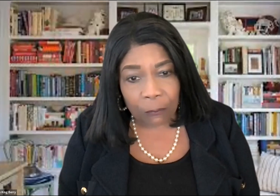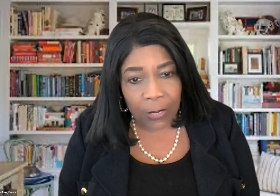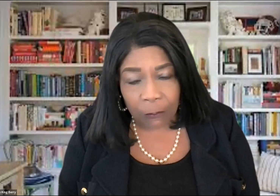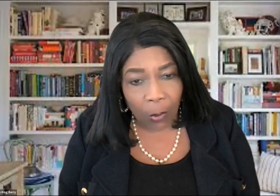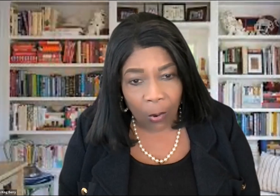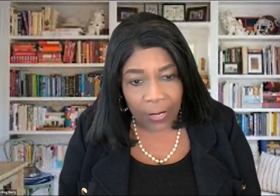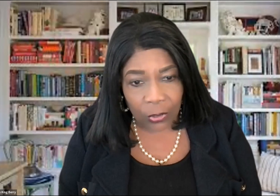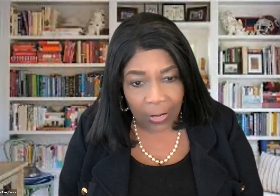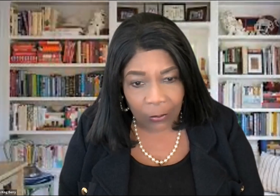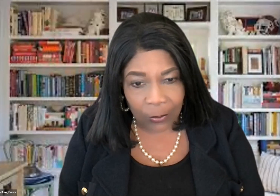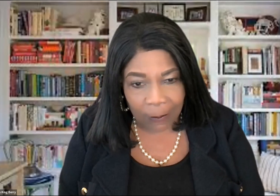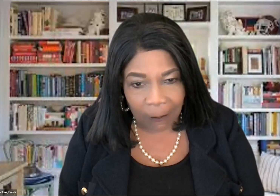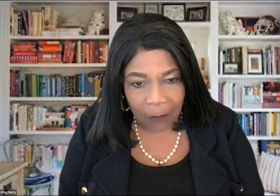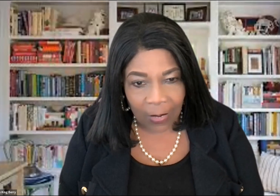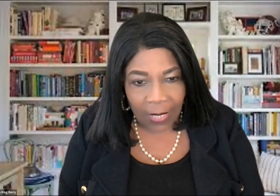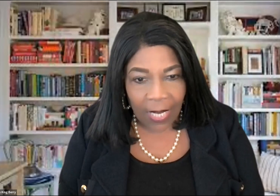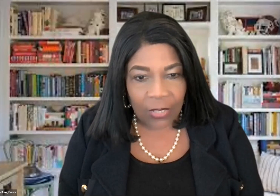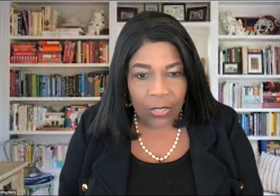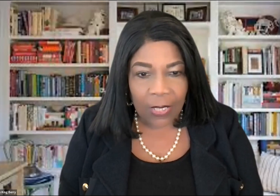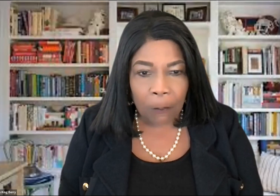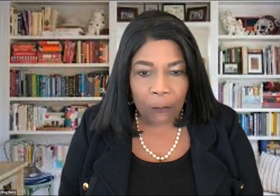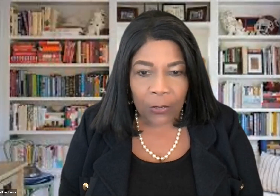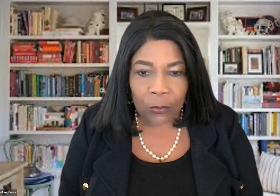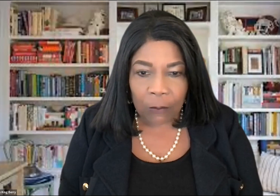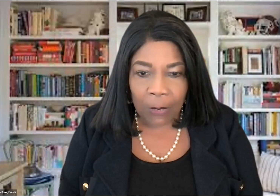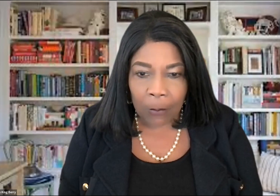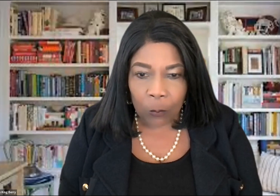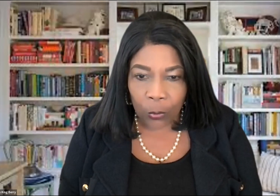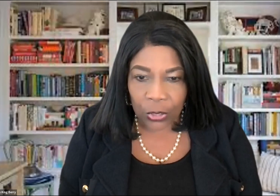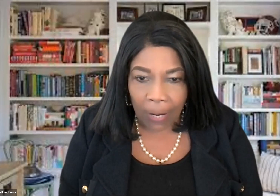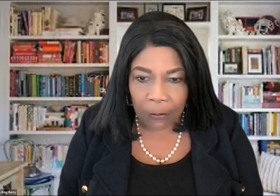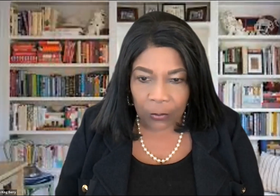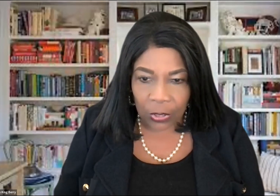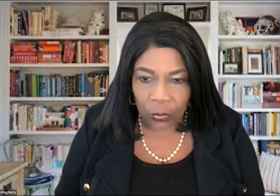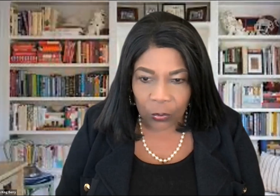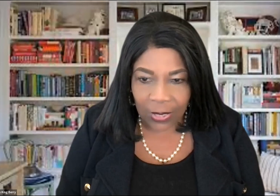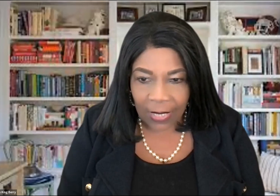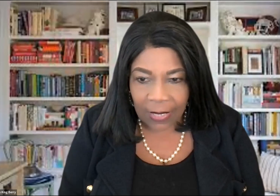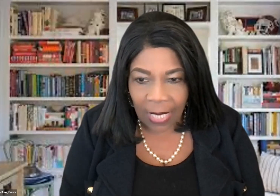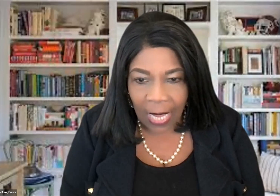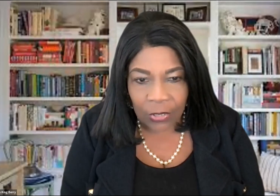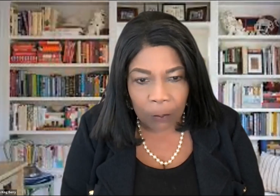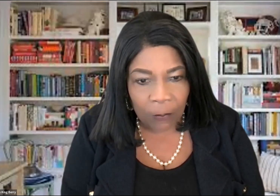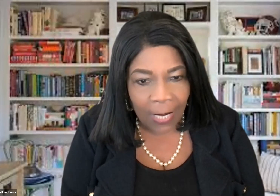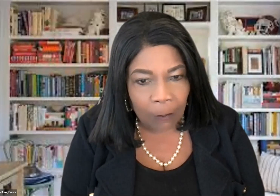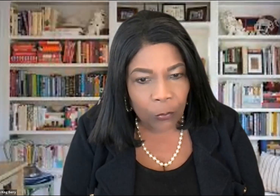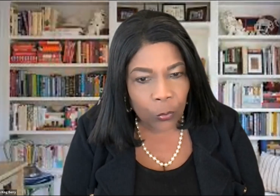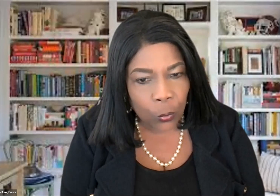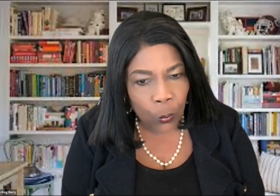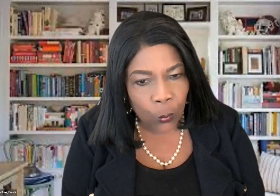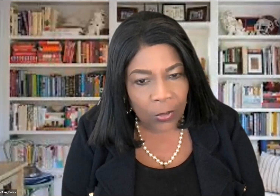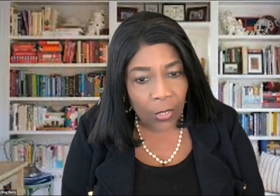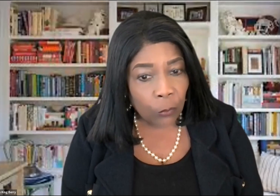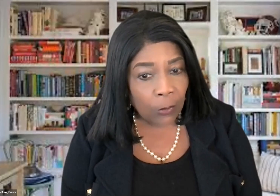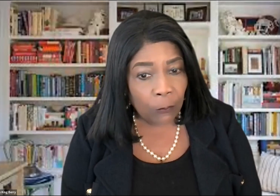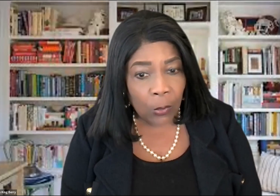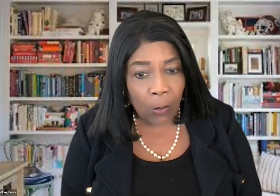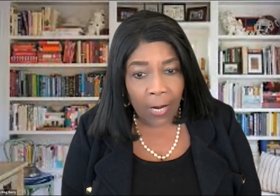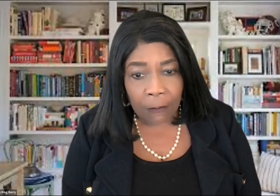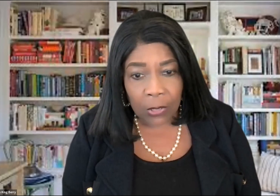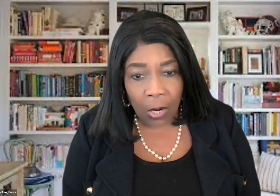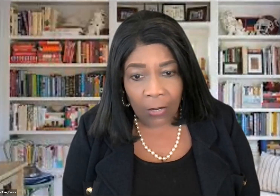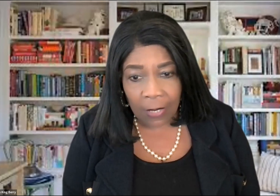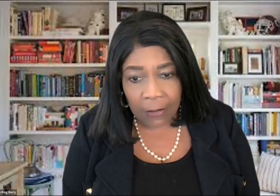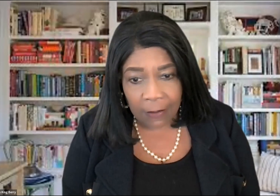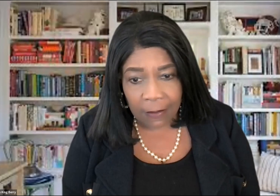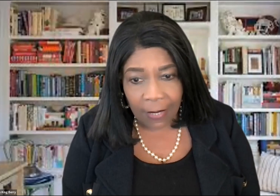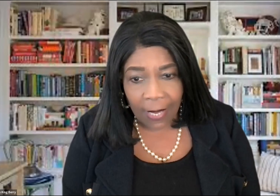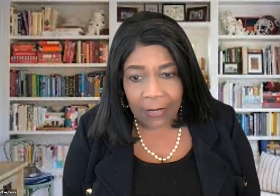And this is free for all educators. Additionally, professional development worksshops for teachers designed to provide them with the tools to review our Fdr.